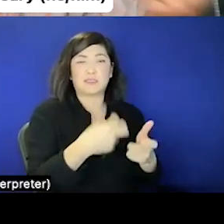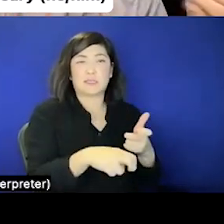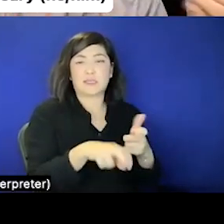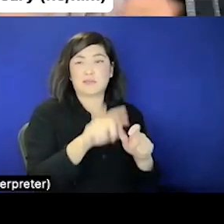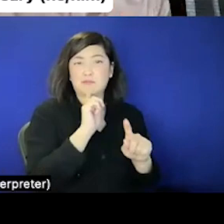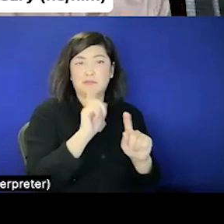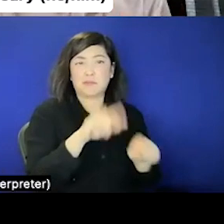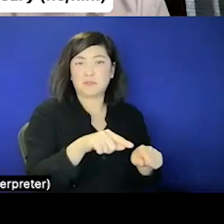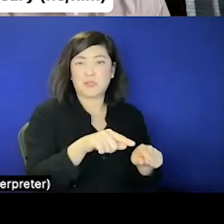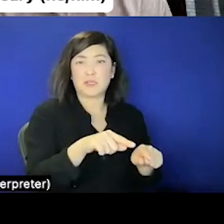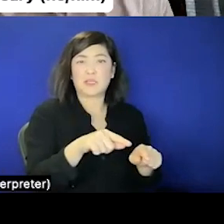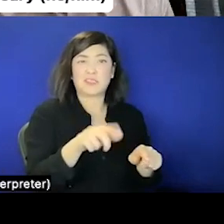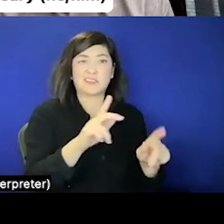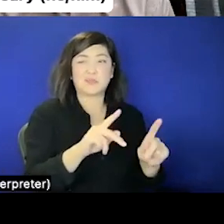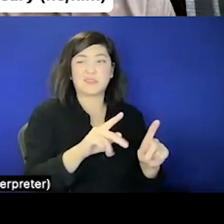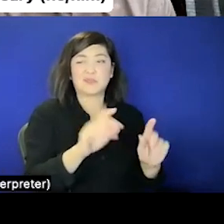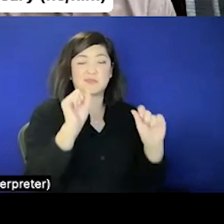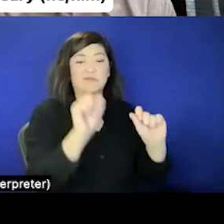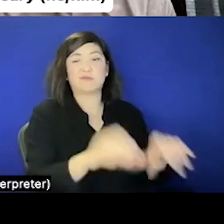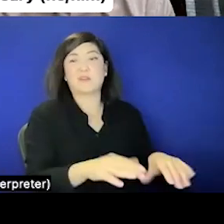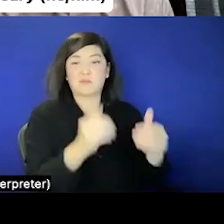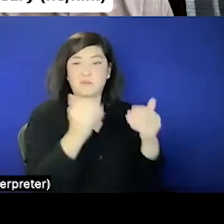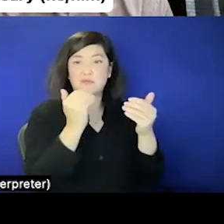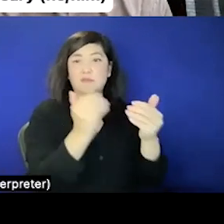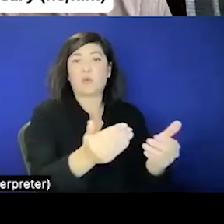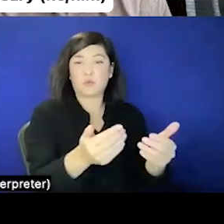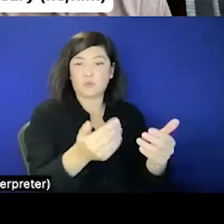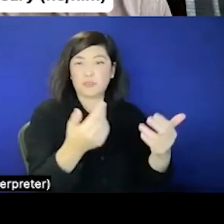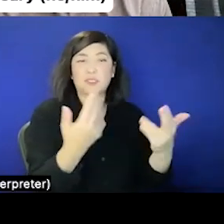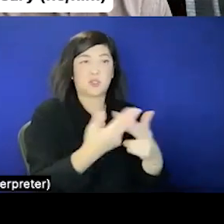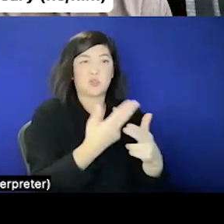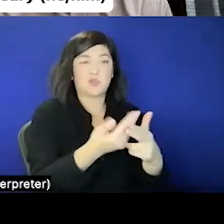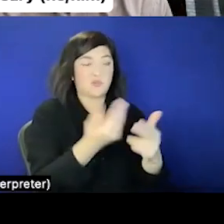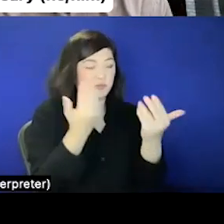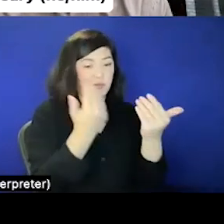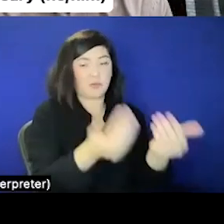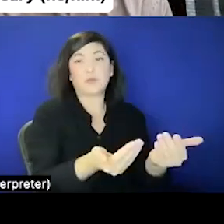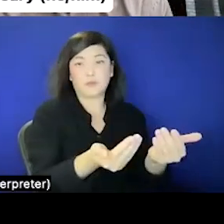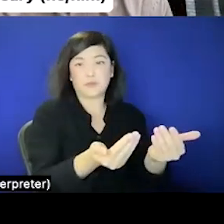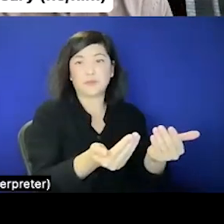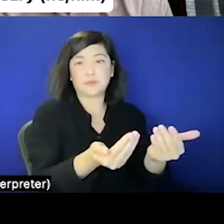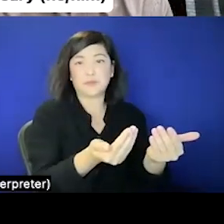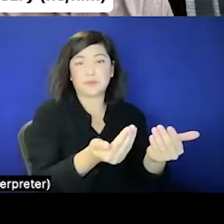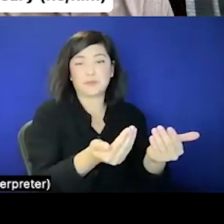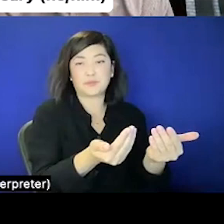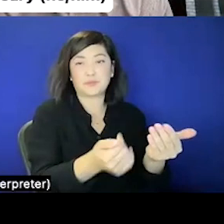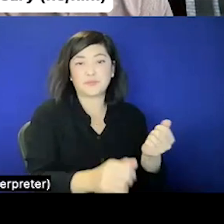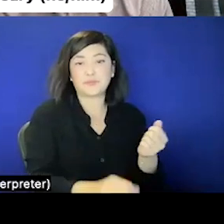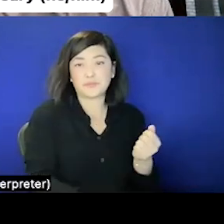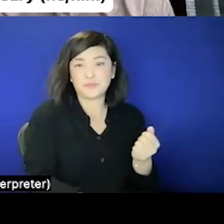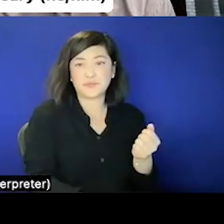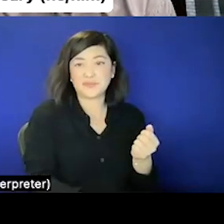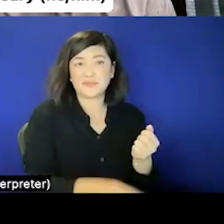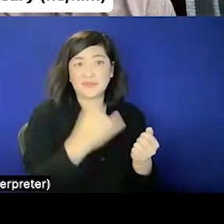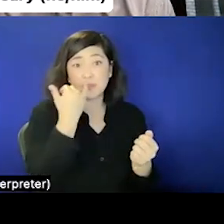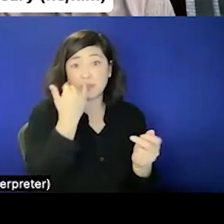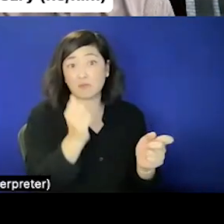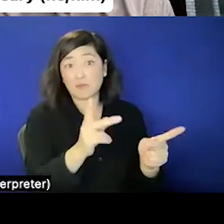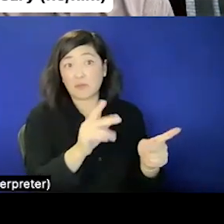People go ahead and use the content, whether it's a permission that they should have paid for and